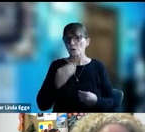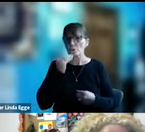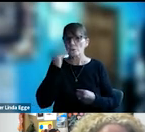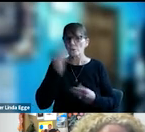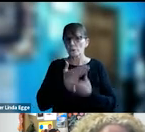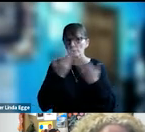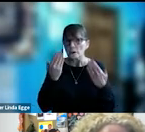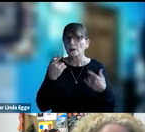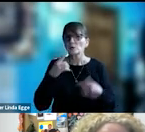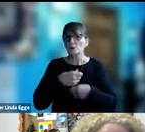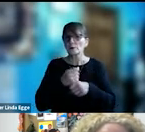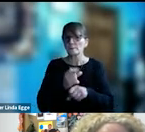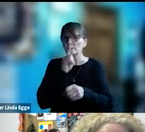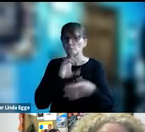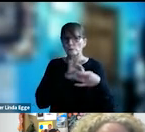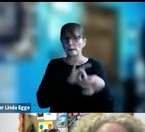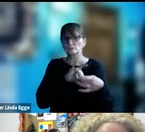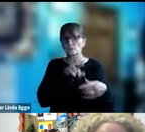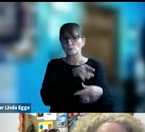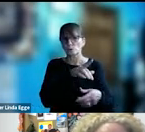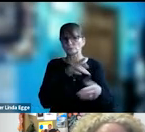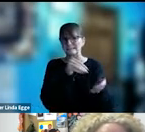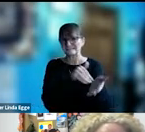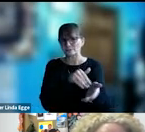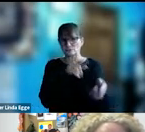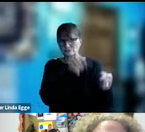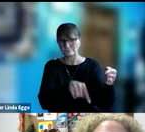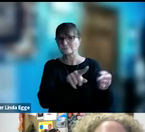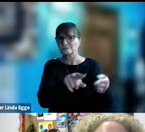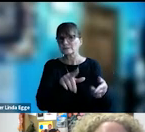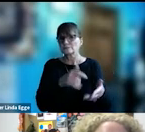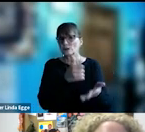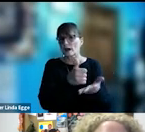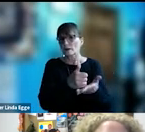And so we are making relationships with those doctors to get our MSRs signed, or if they won't sign them,